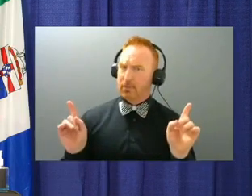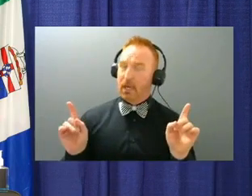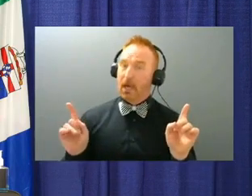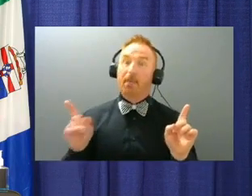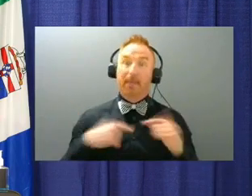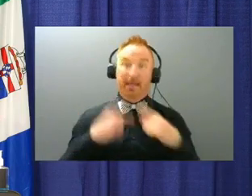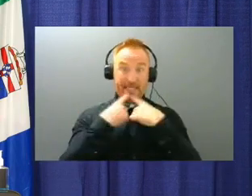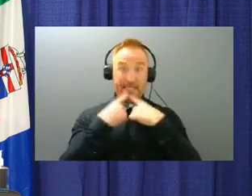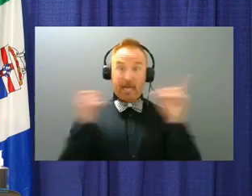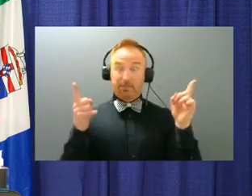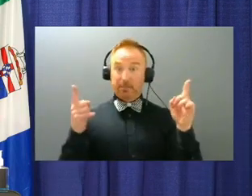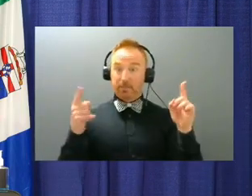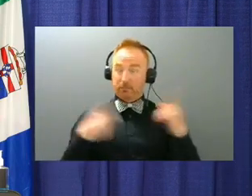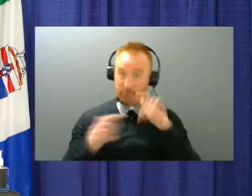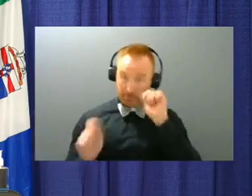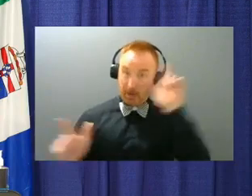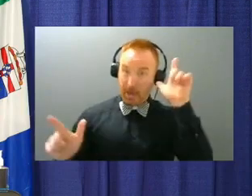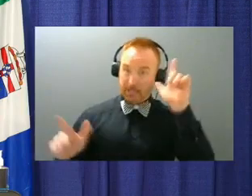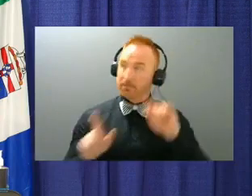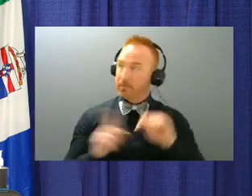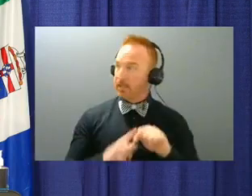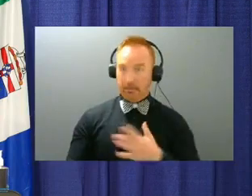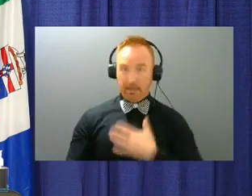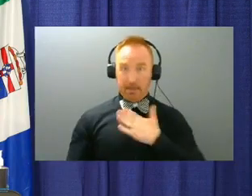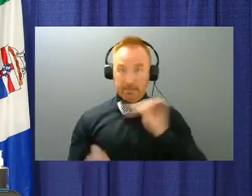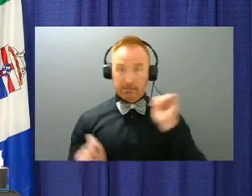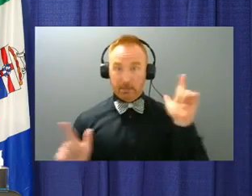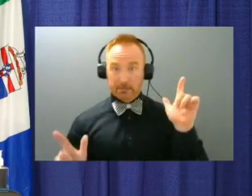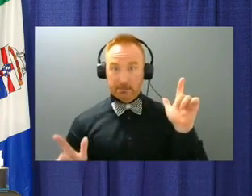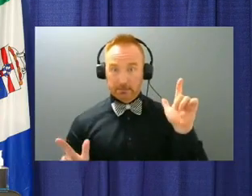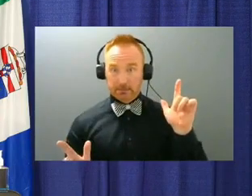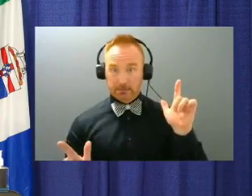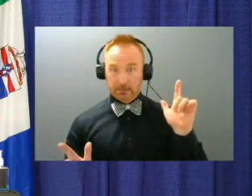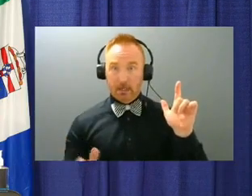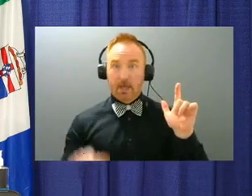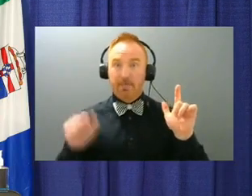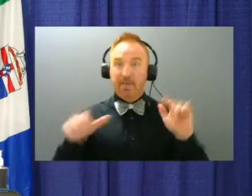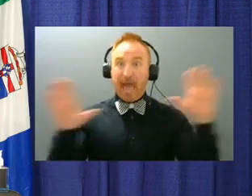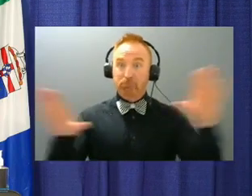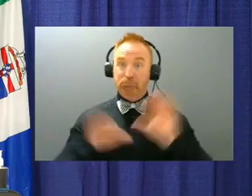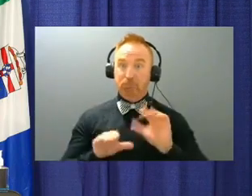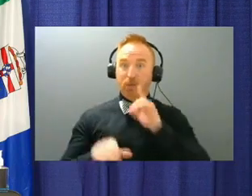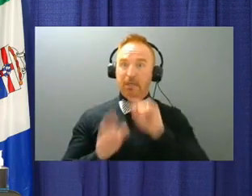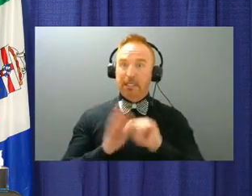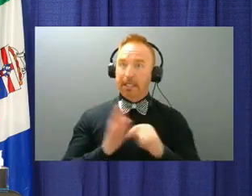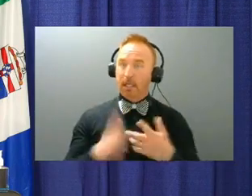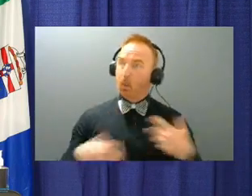announcement, but pleasantly surprised by this announcement, and it is going to go a long way